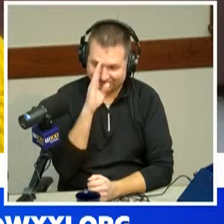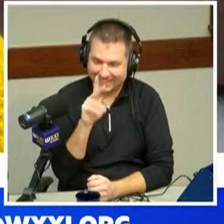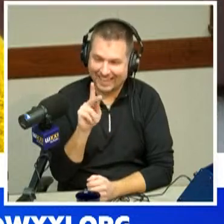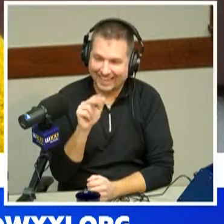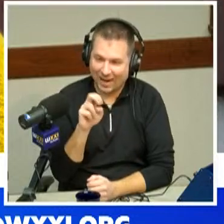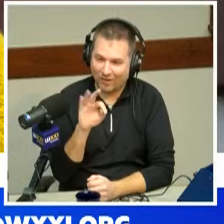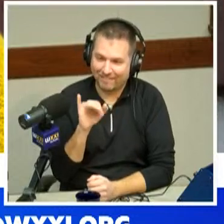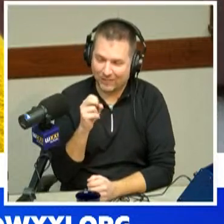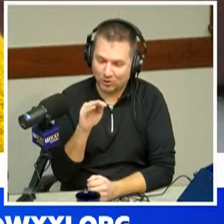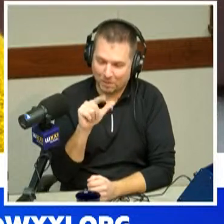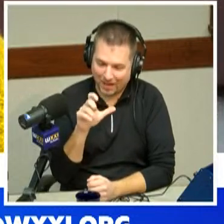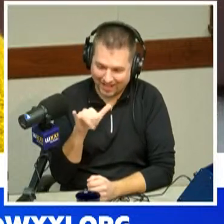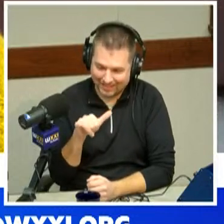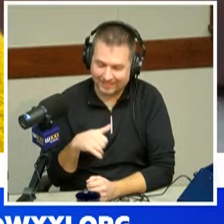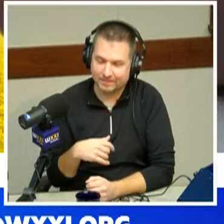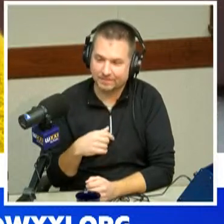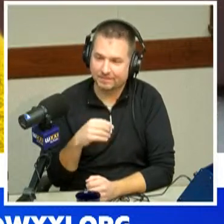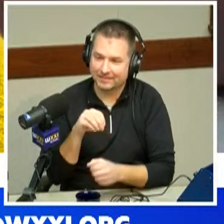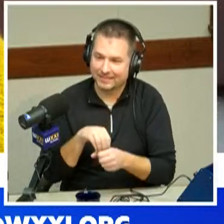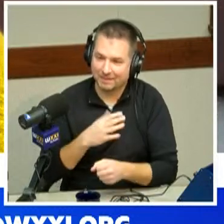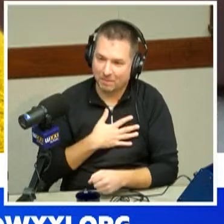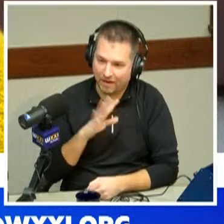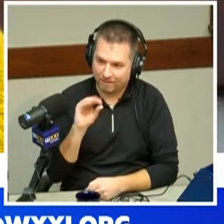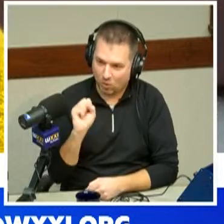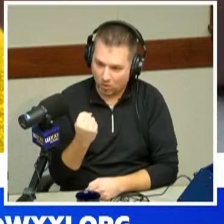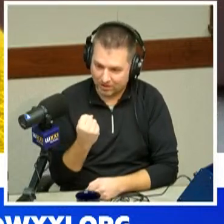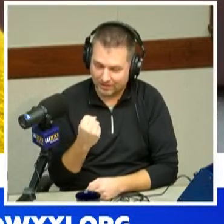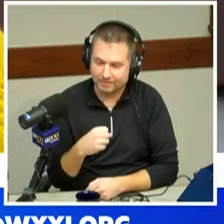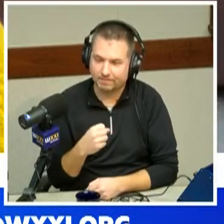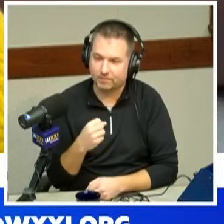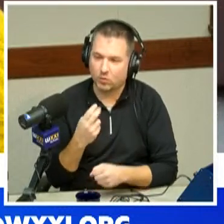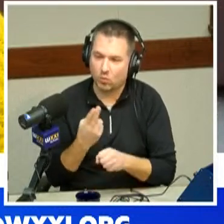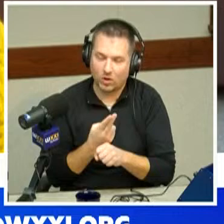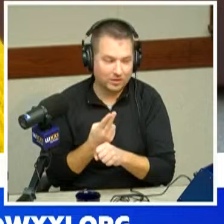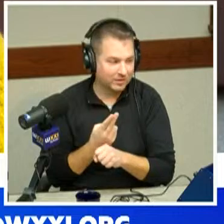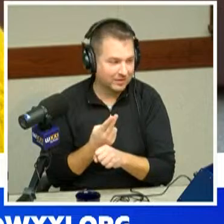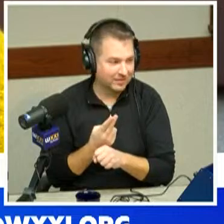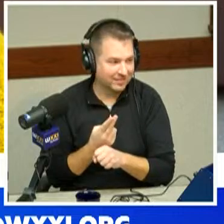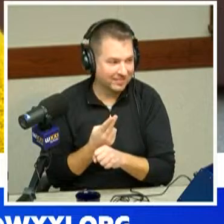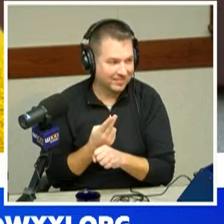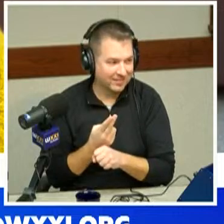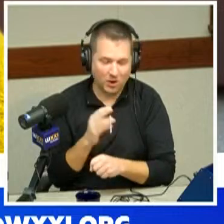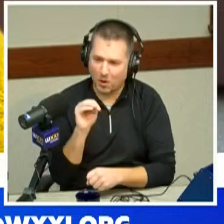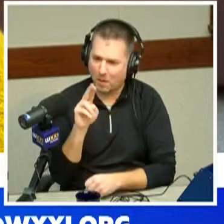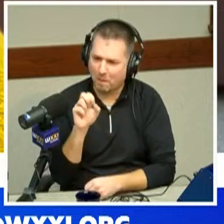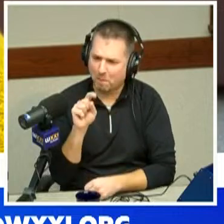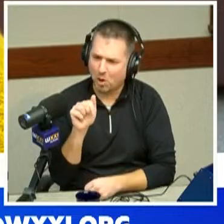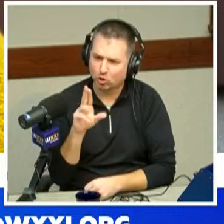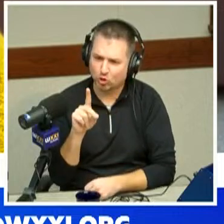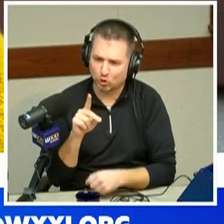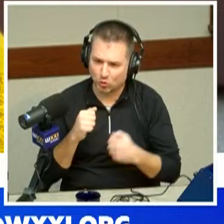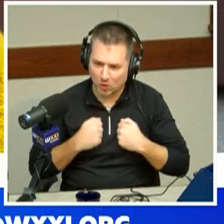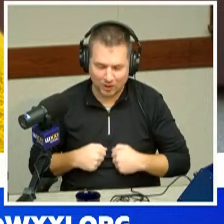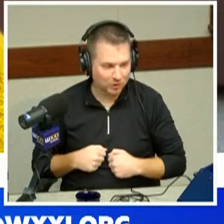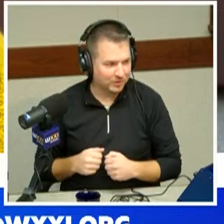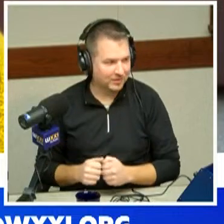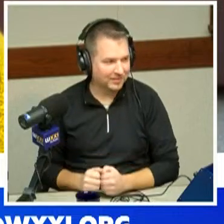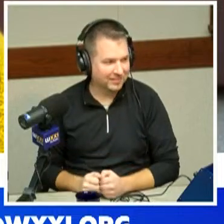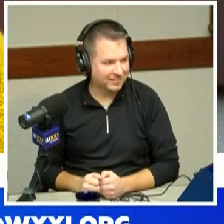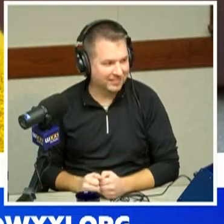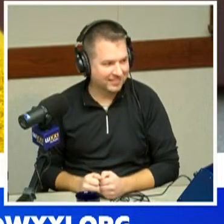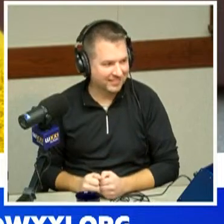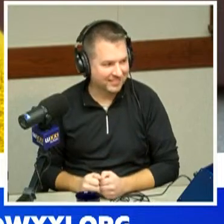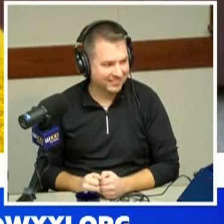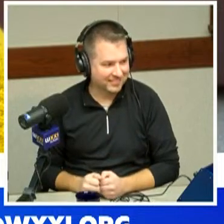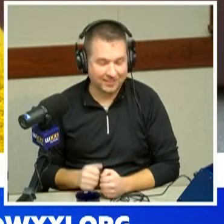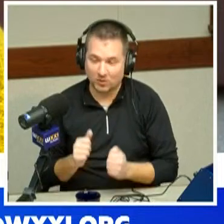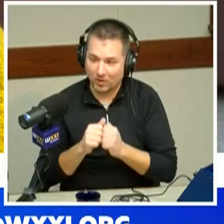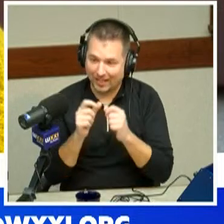Melly and I am in my 40s I am wearing I guess it would be a mustard sweater with um glasses and